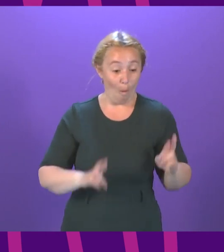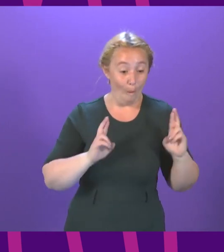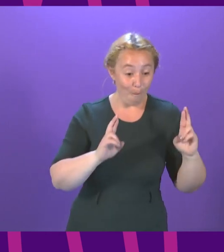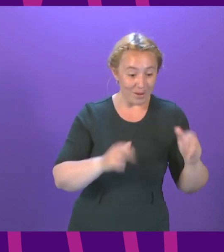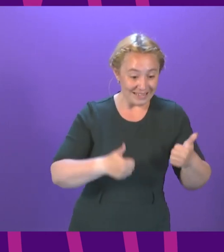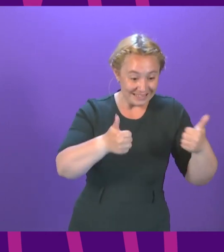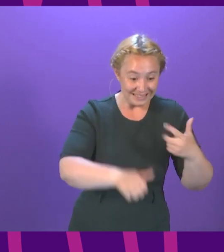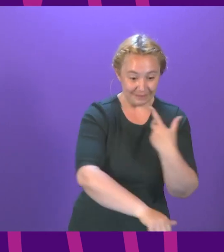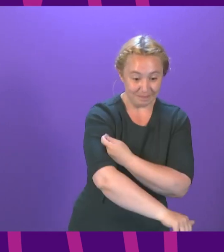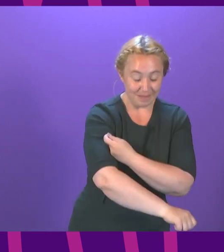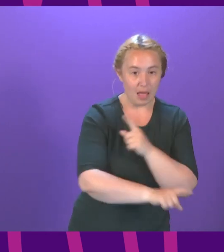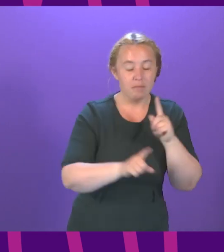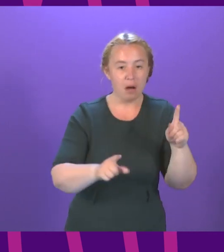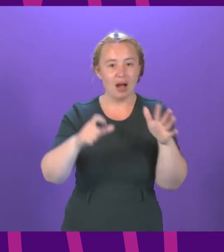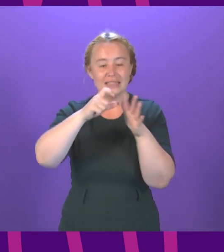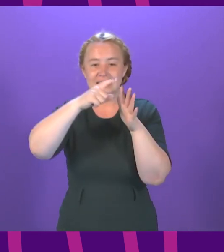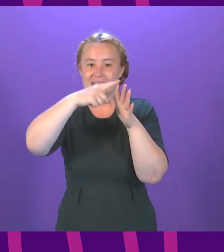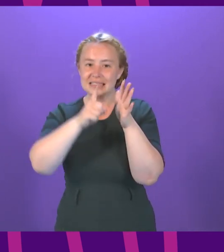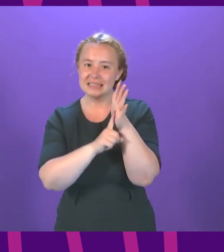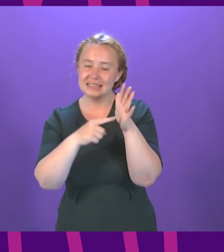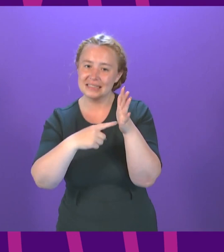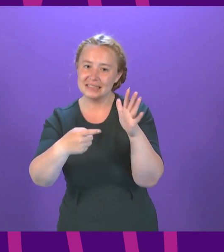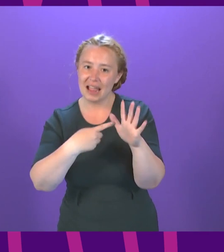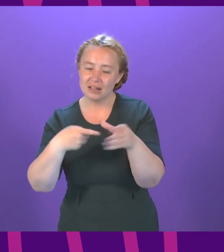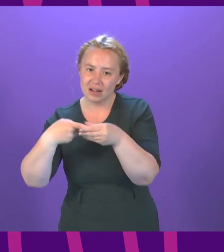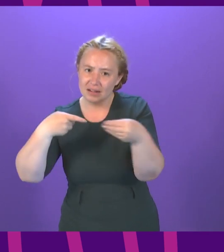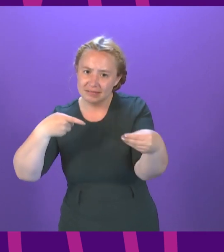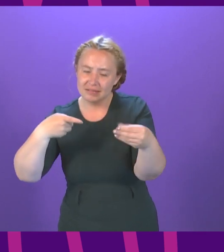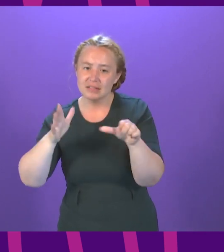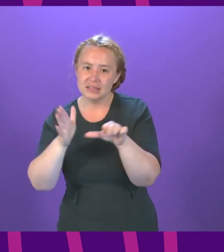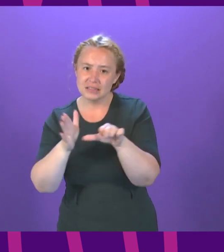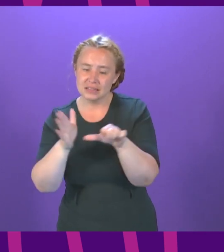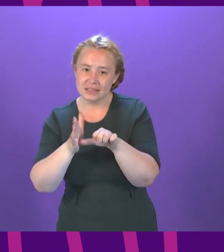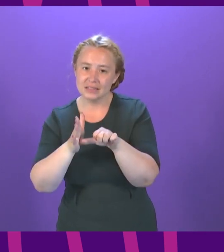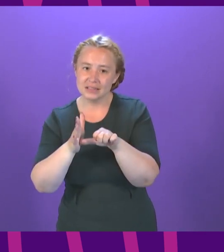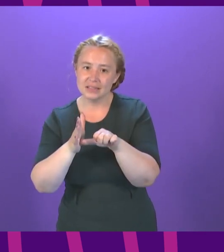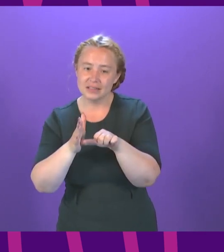because of the delta variant. Scotland has been at the leading edge of that in the past few weeks,